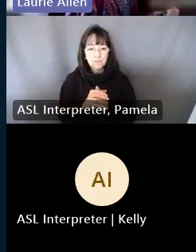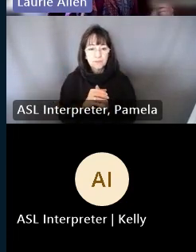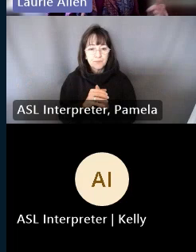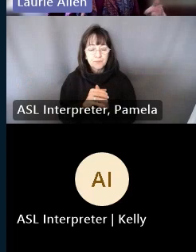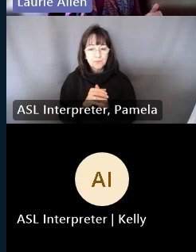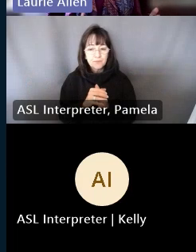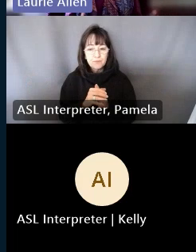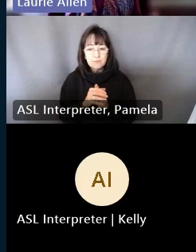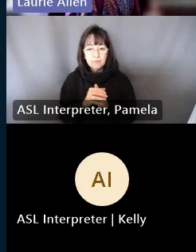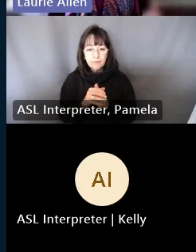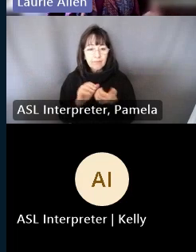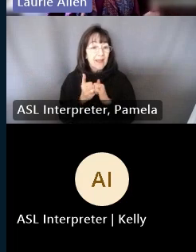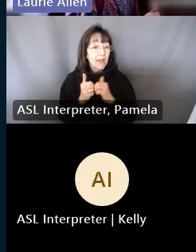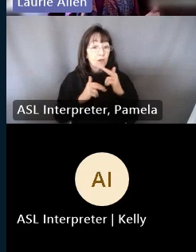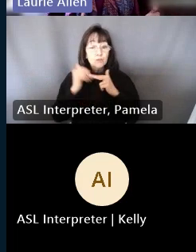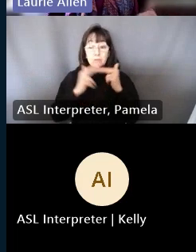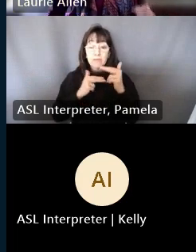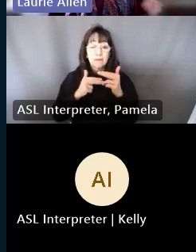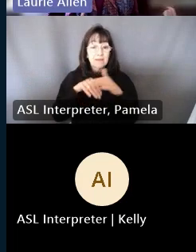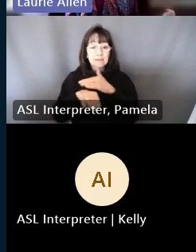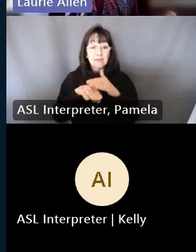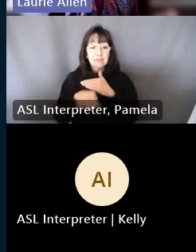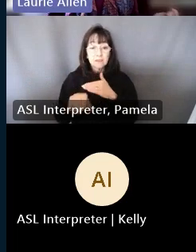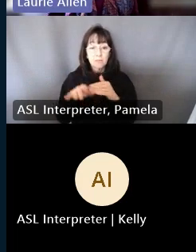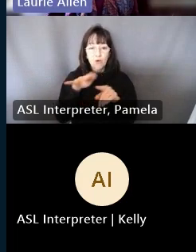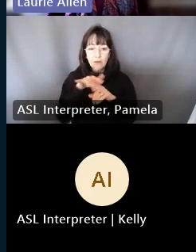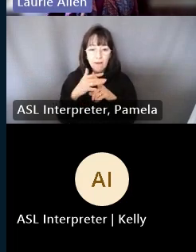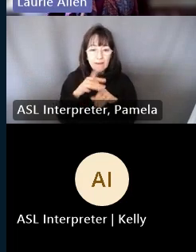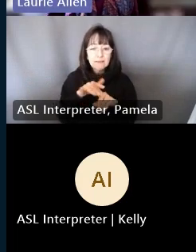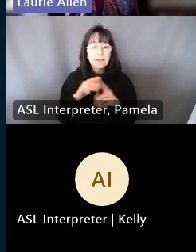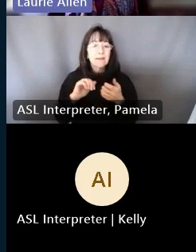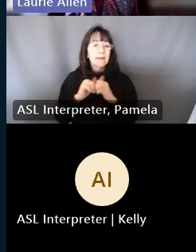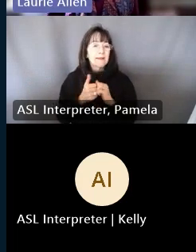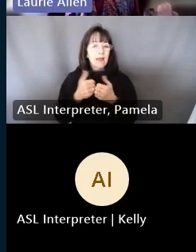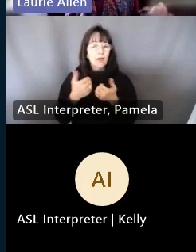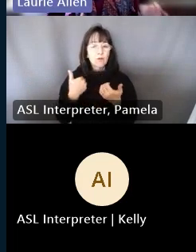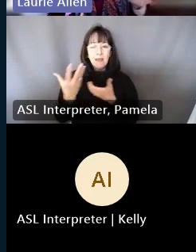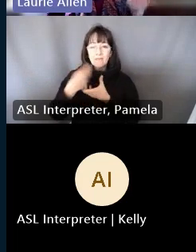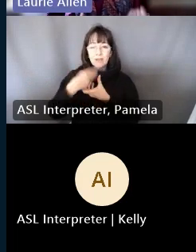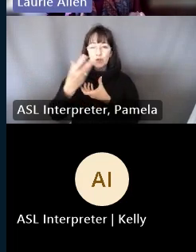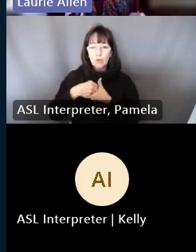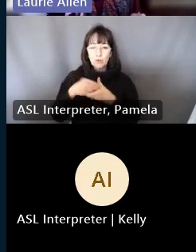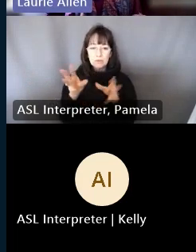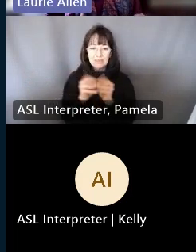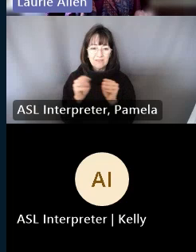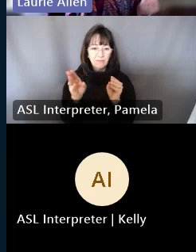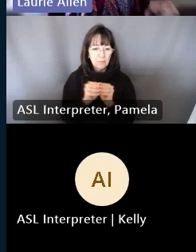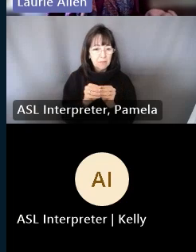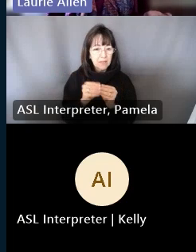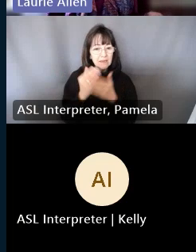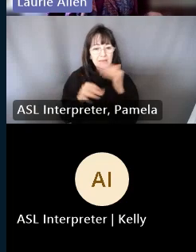How to build accessible content. How to conduct inclusive meetings. So tips and tricks, but also the links that I mentioned that you can include